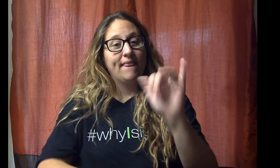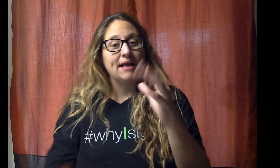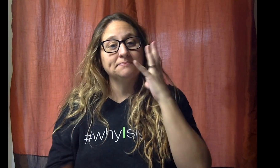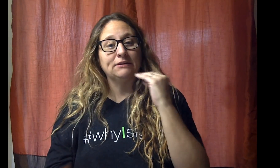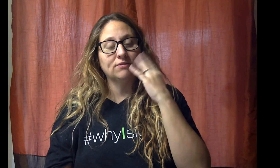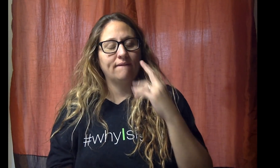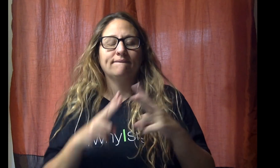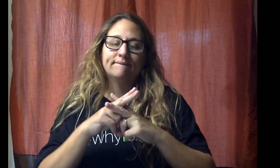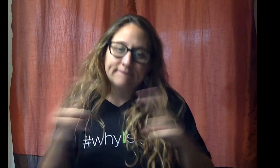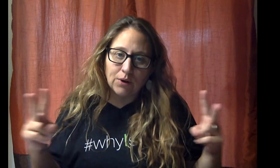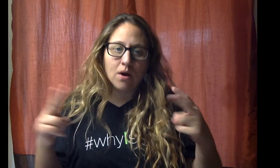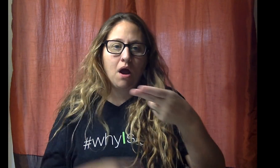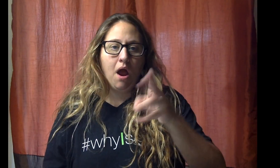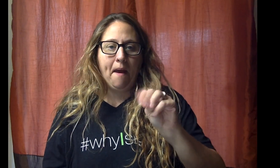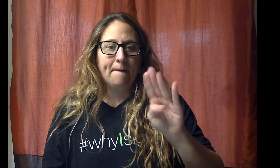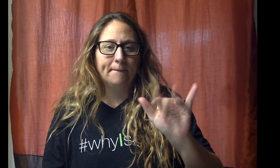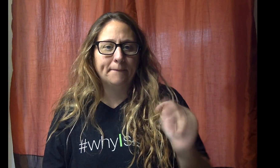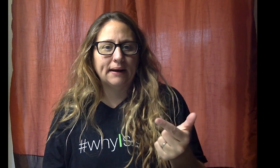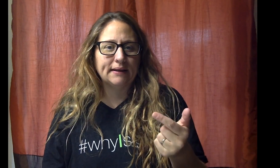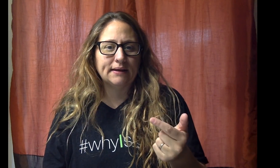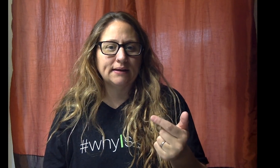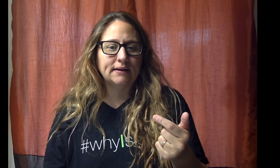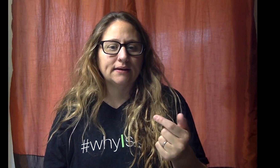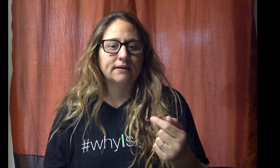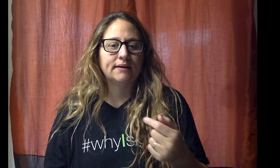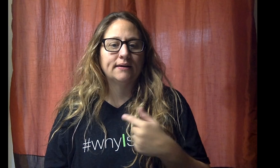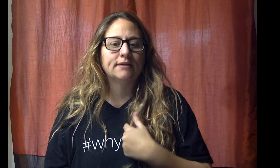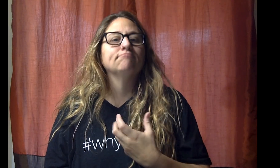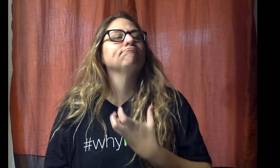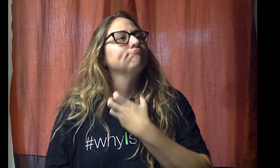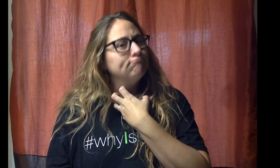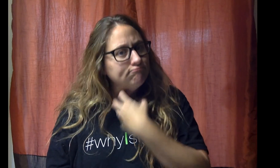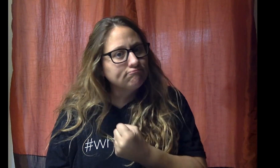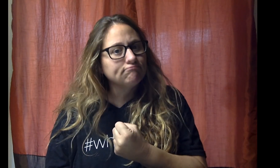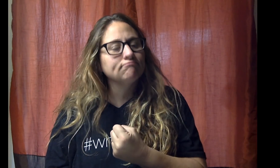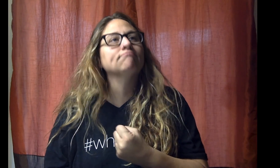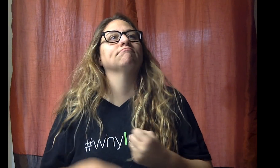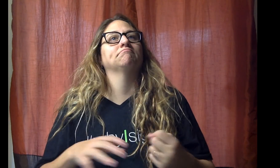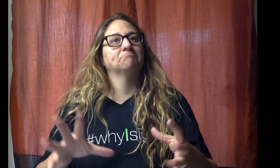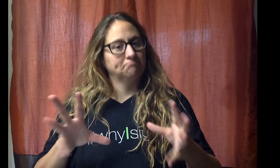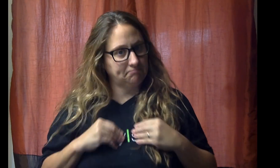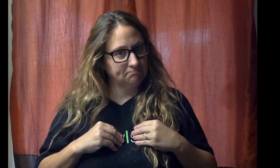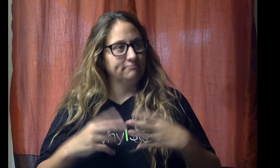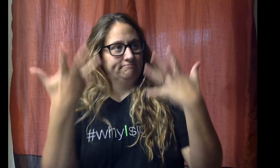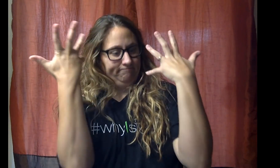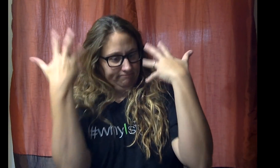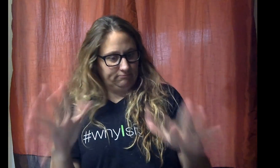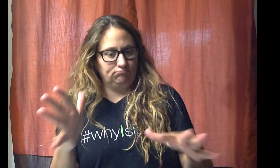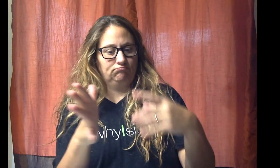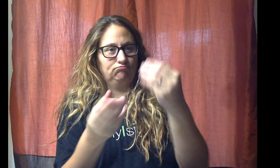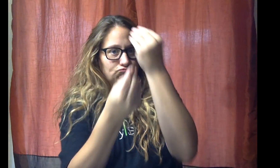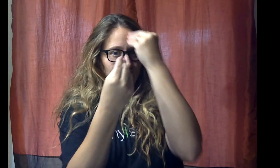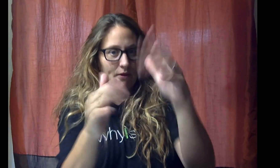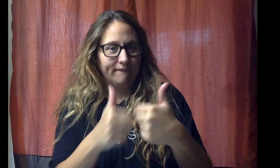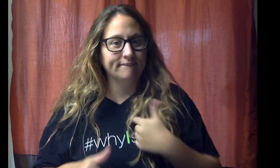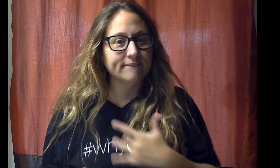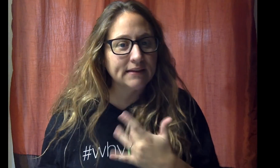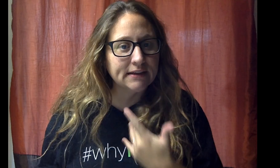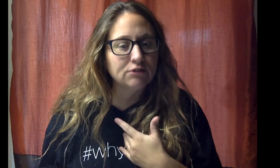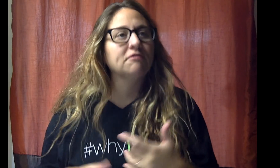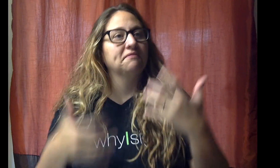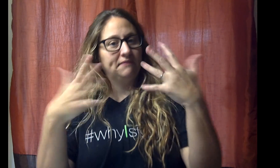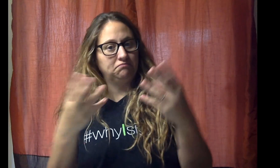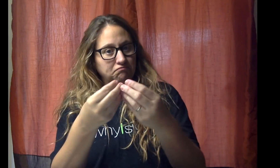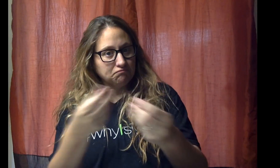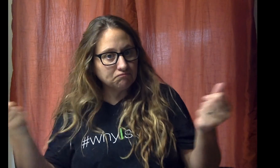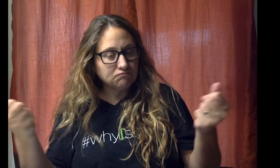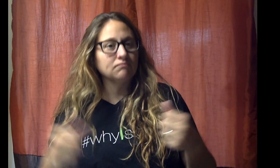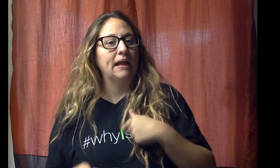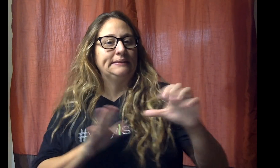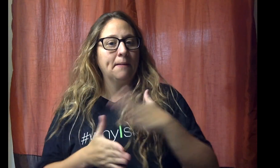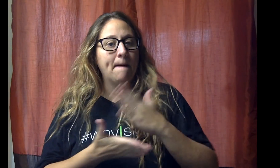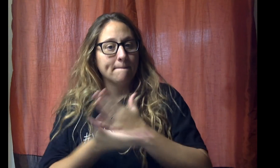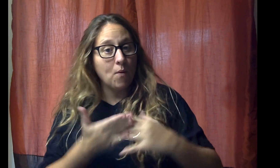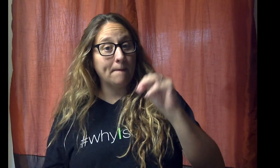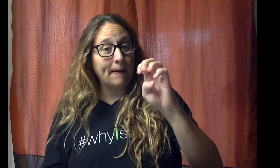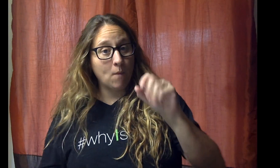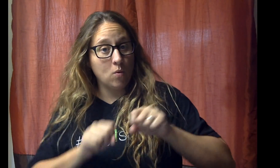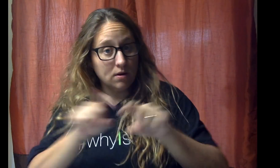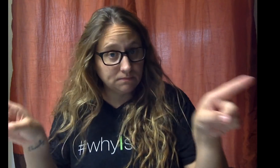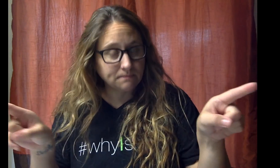The experience was very humbling, and I came up with a solution and sent out the memo.